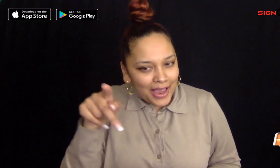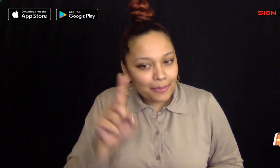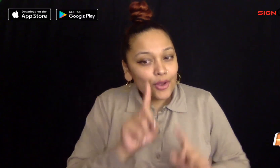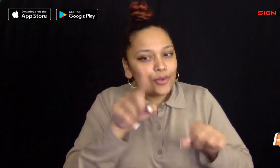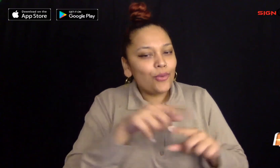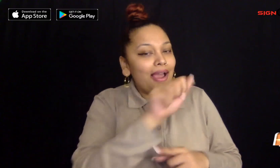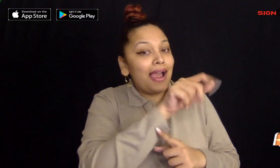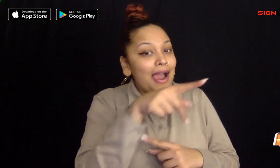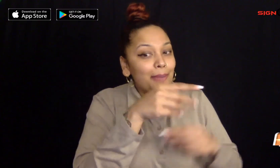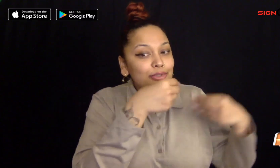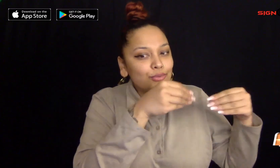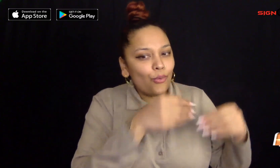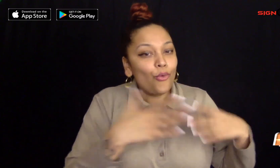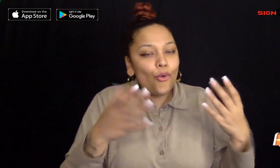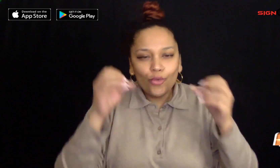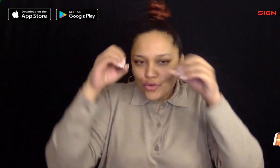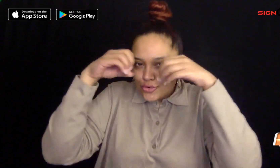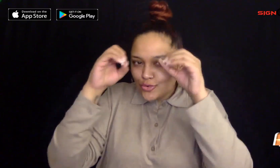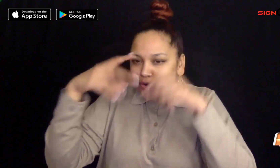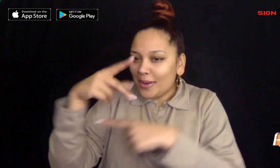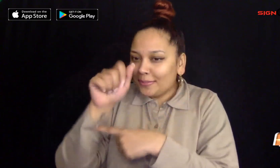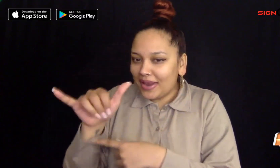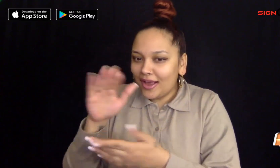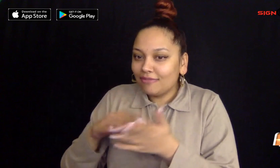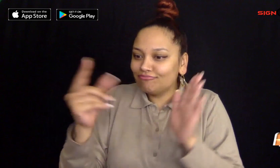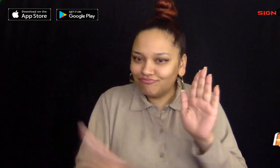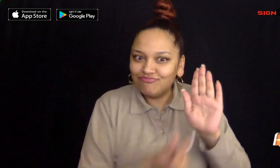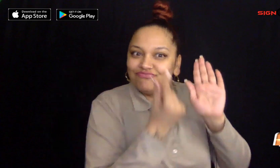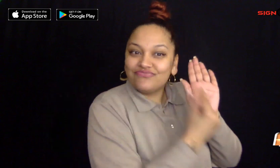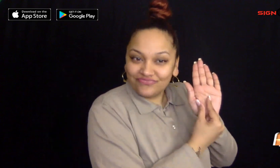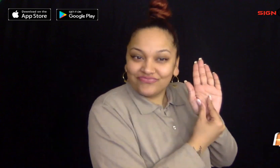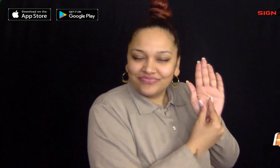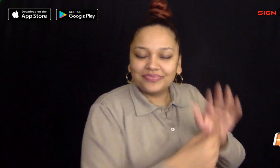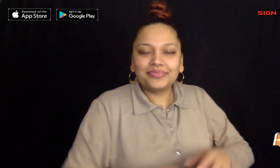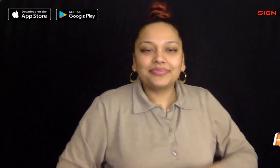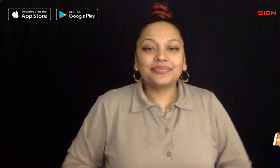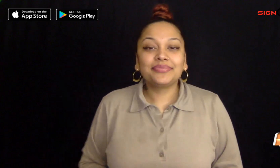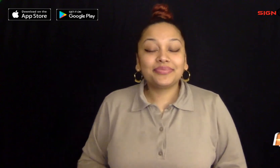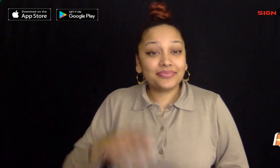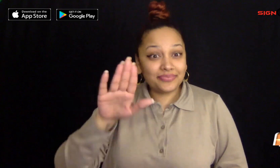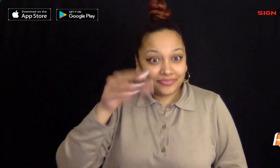by heading to the app store or Google play store on your smart phone and you can also